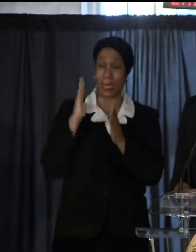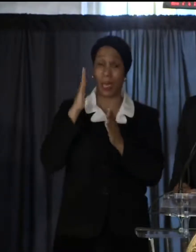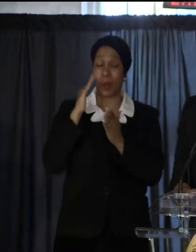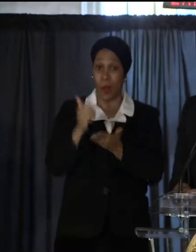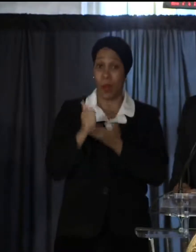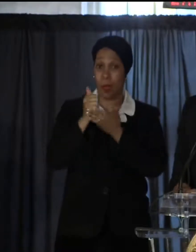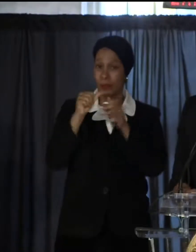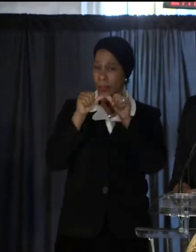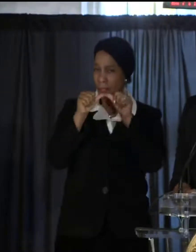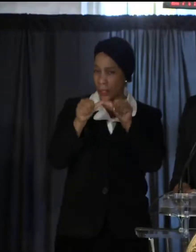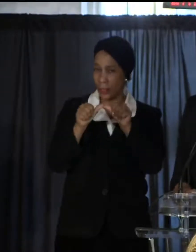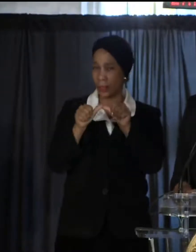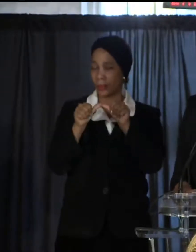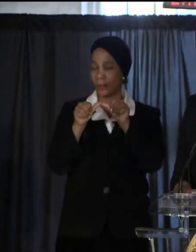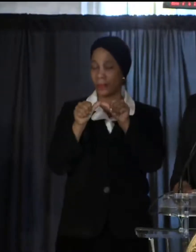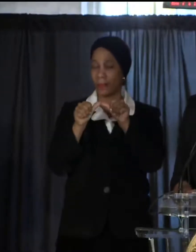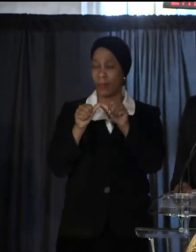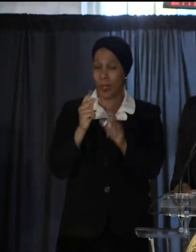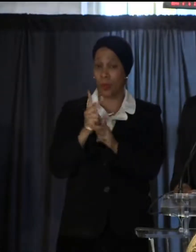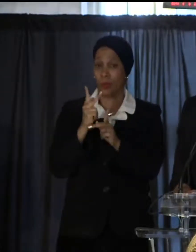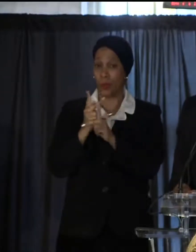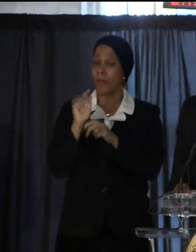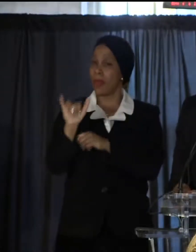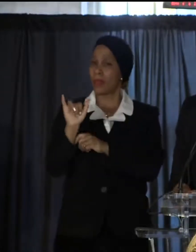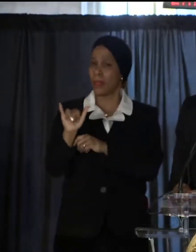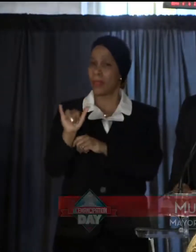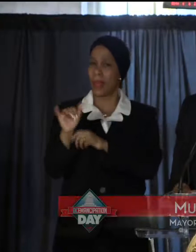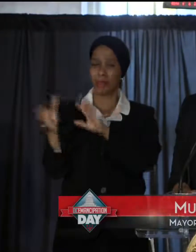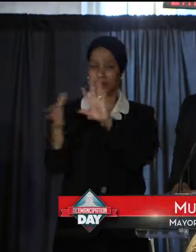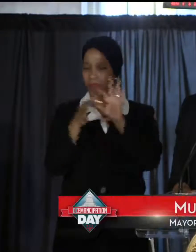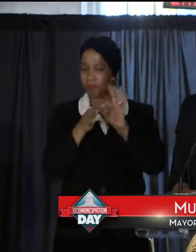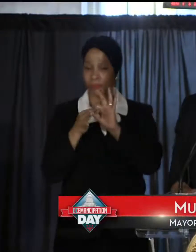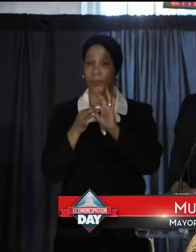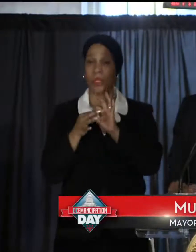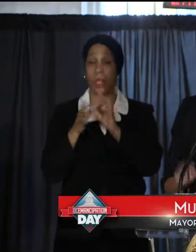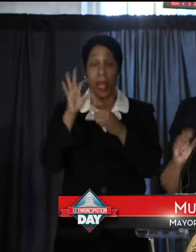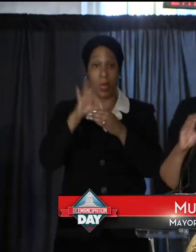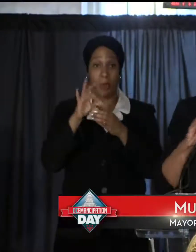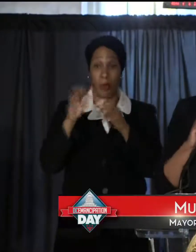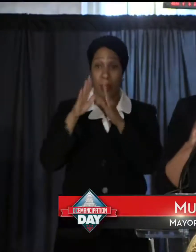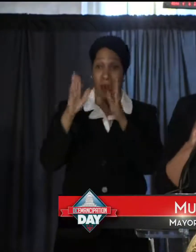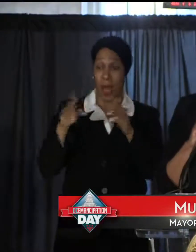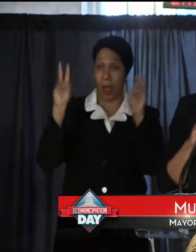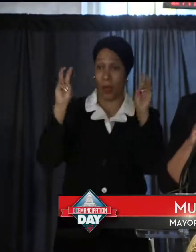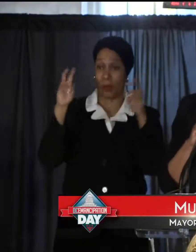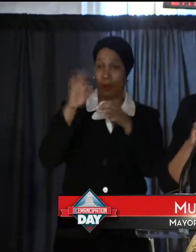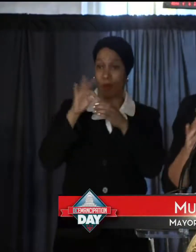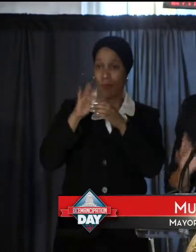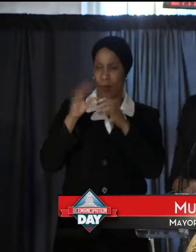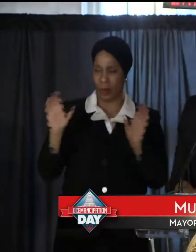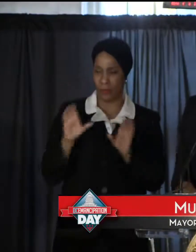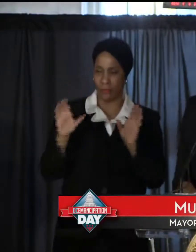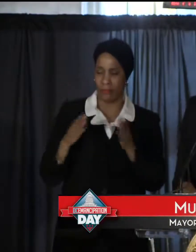CONTINUE TO MAINTAIN THAT AUTONOMY. HE VOTED IN THE HOUSE FOR THE VOTING RIGHTS ACT TO GIVE D.C. A